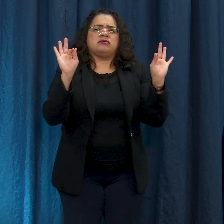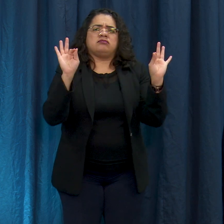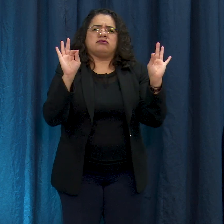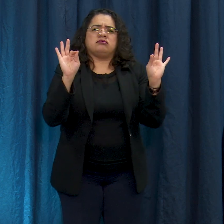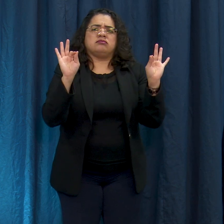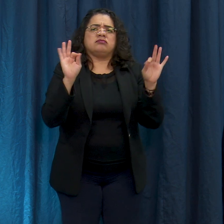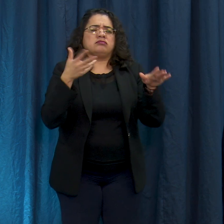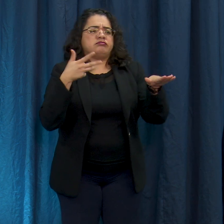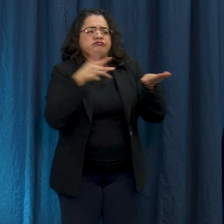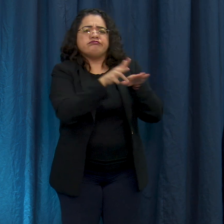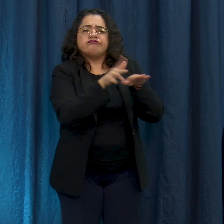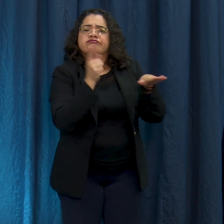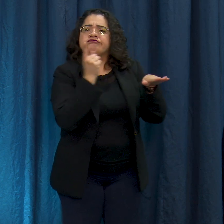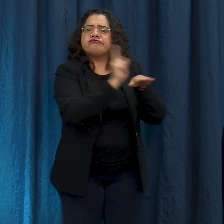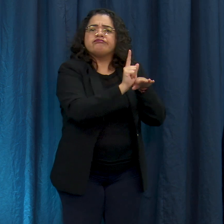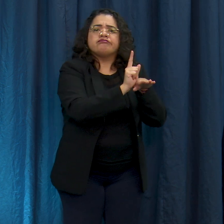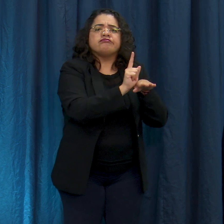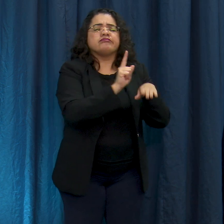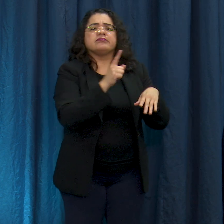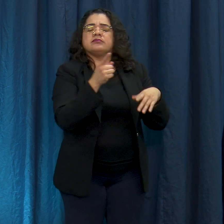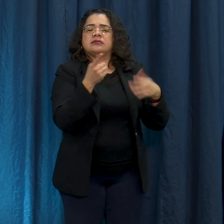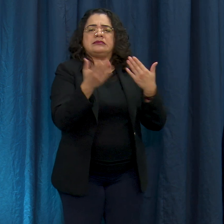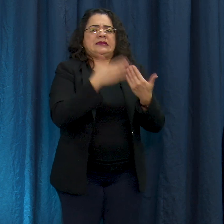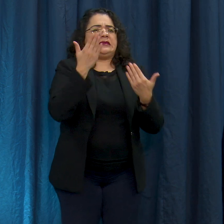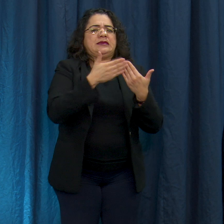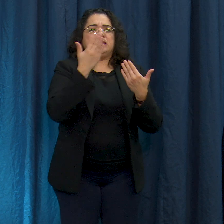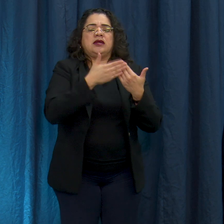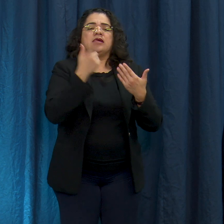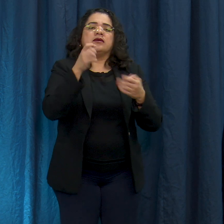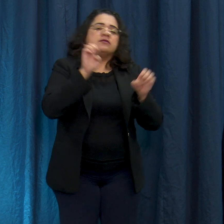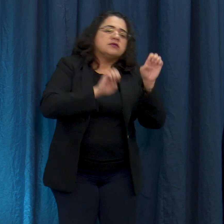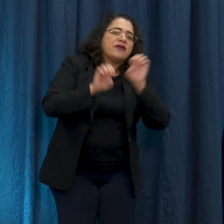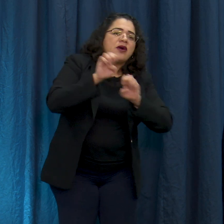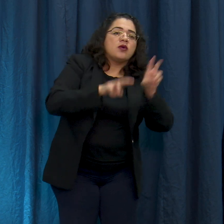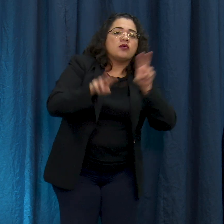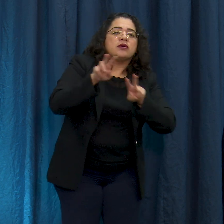drive-thru es de servicio proportion era eval a Sione's a cualquier persona